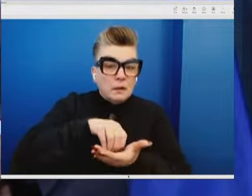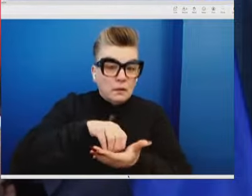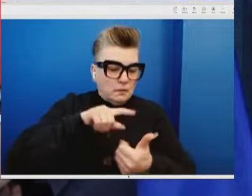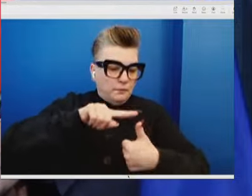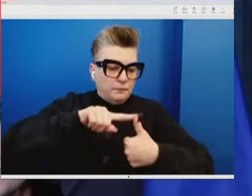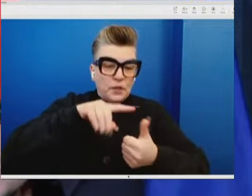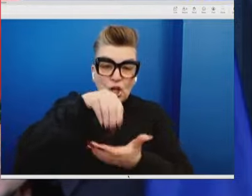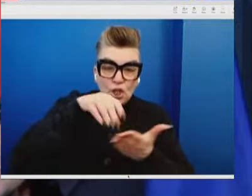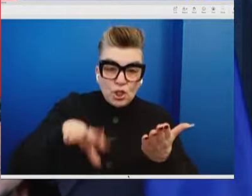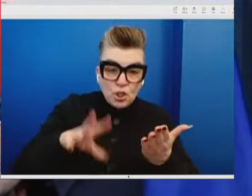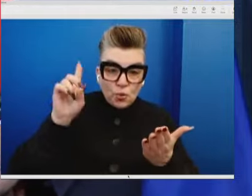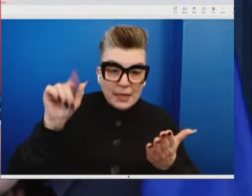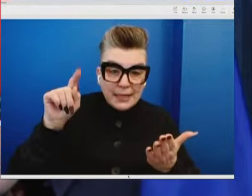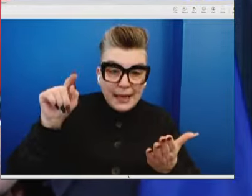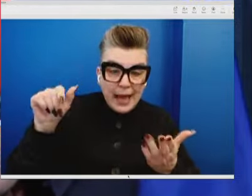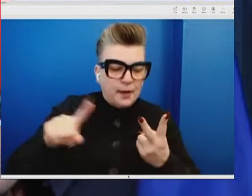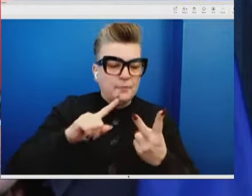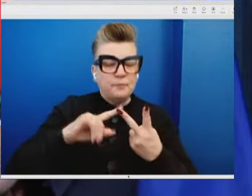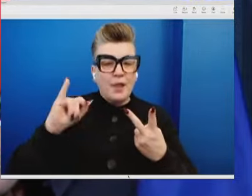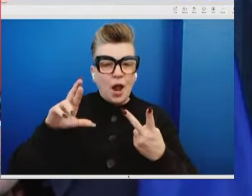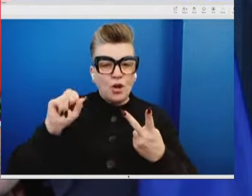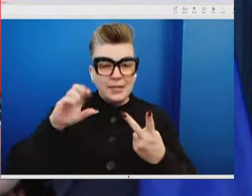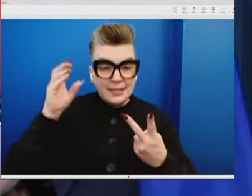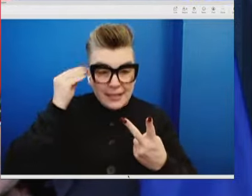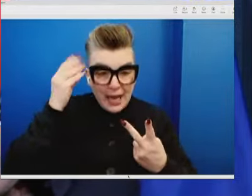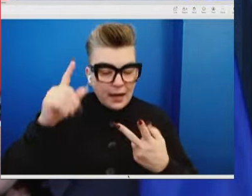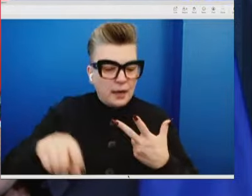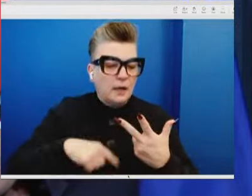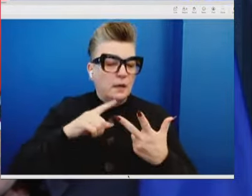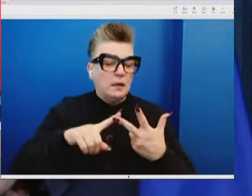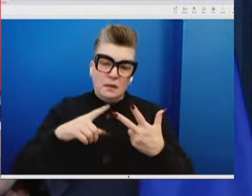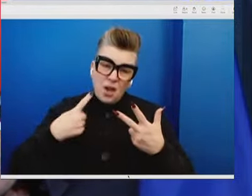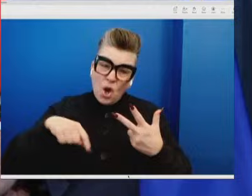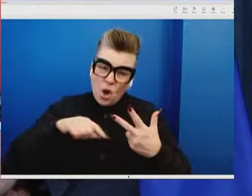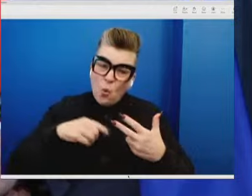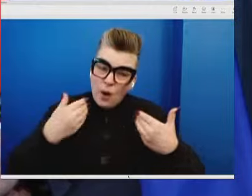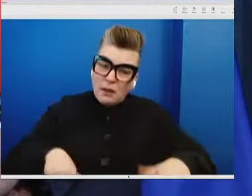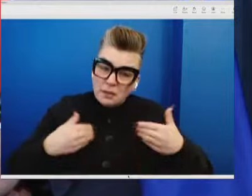going big here, and this is because of Dr. Oz and thinking big about how do we make this easy